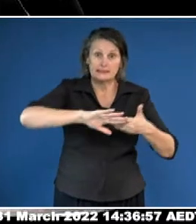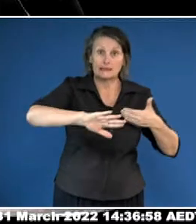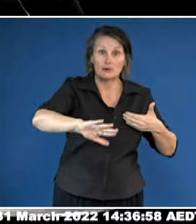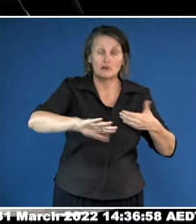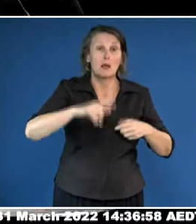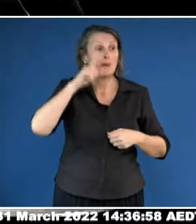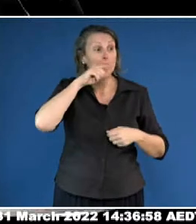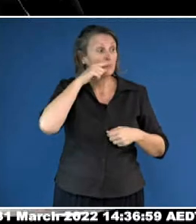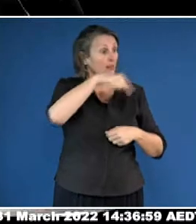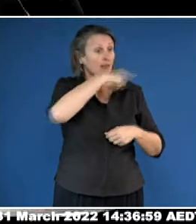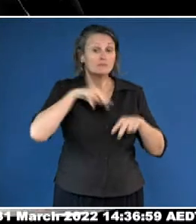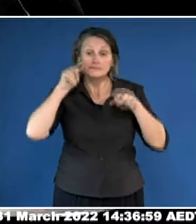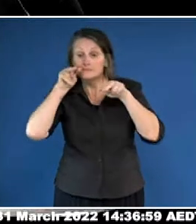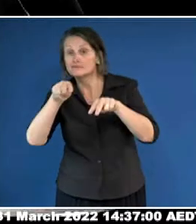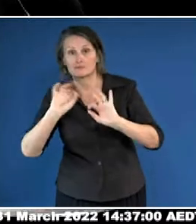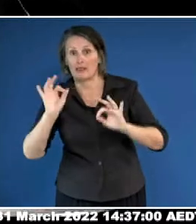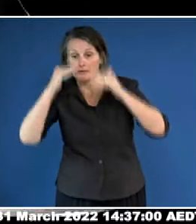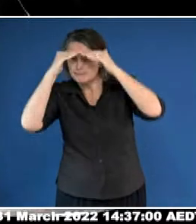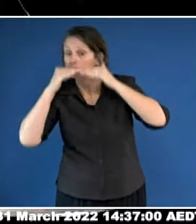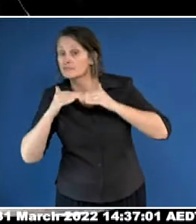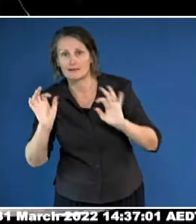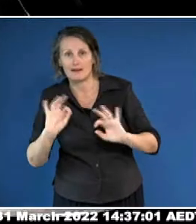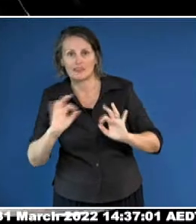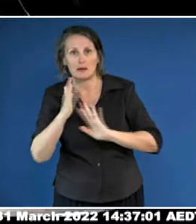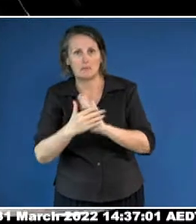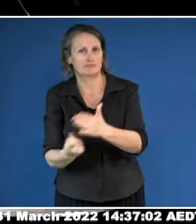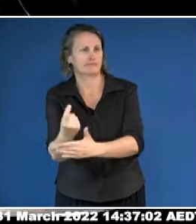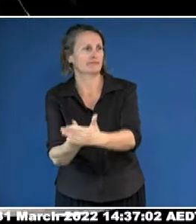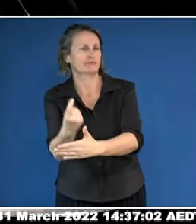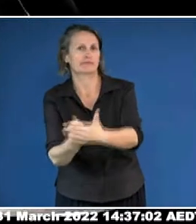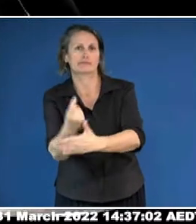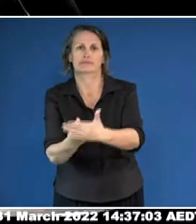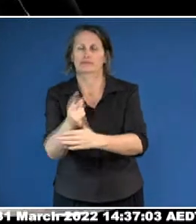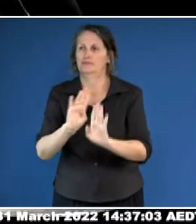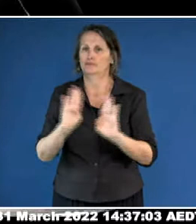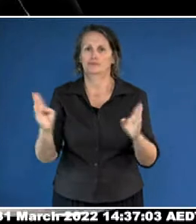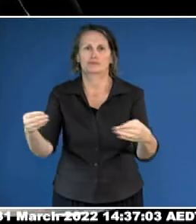So the drivers of violence in those settings, I believe, still remains unaddressed and really quite neglected.